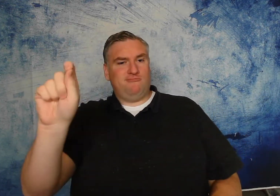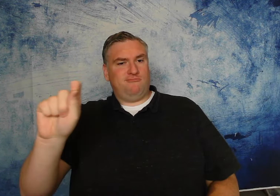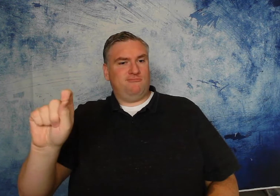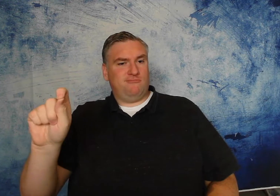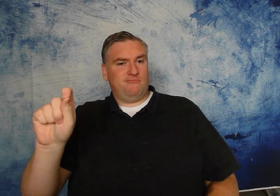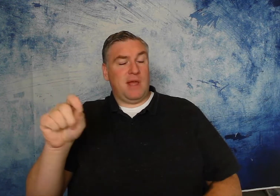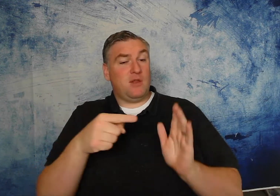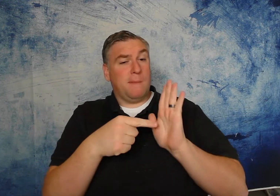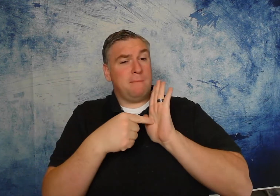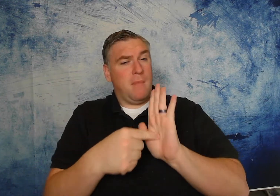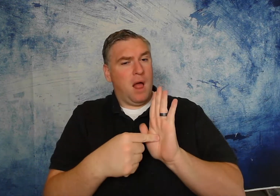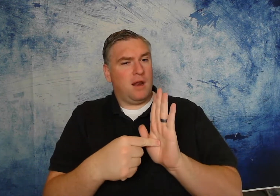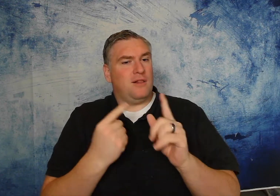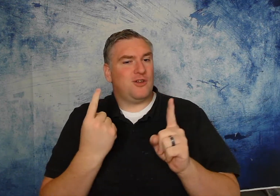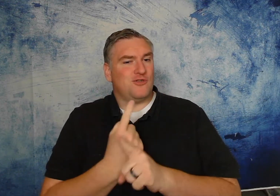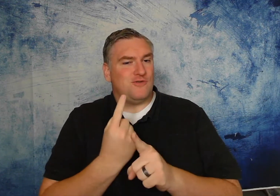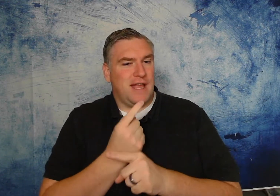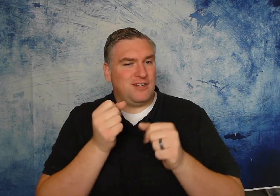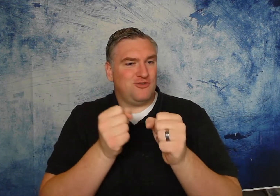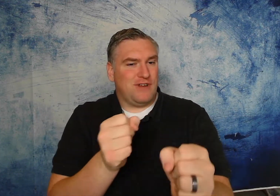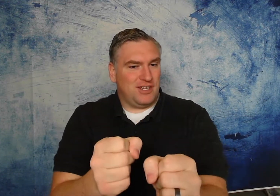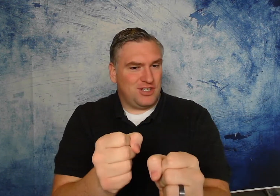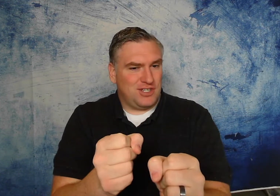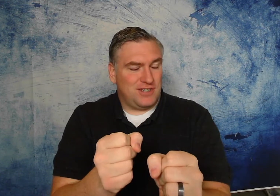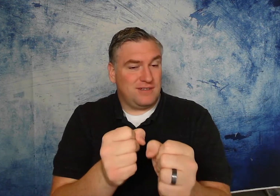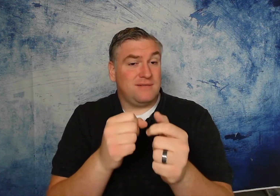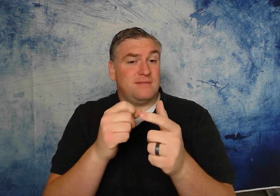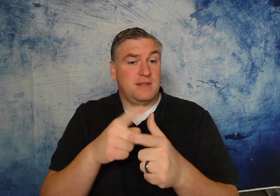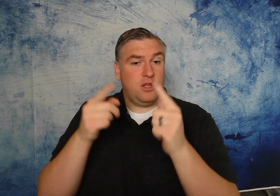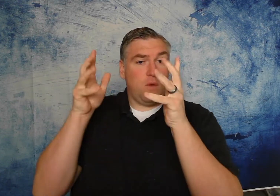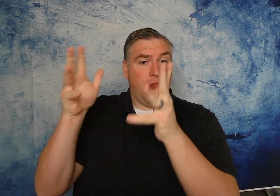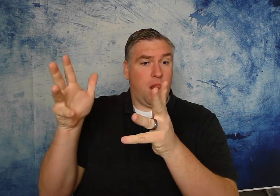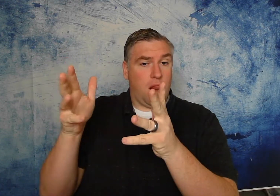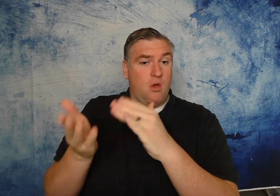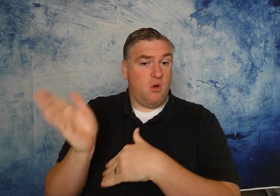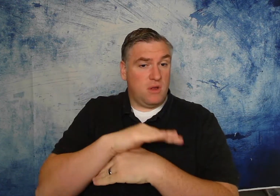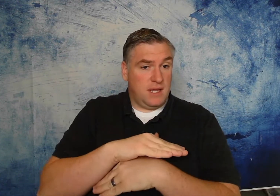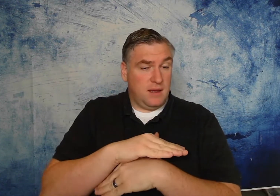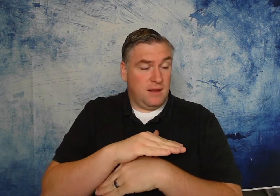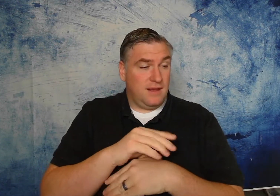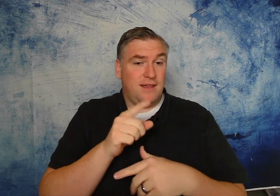And write that message on the board to model the correct strategies that they can use and then